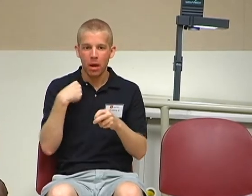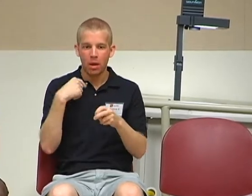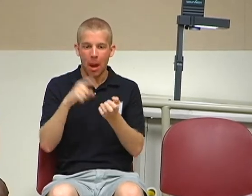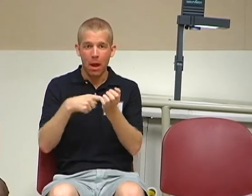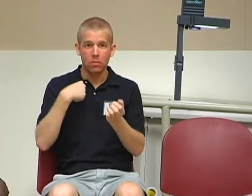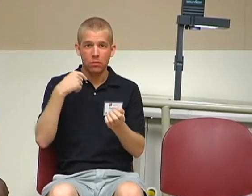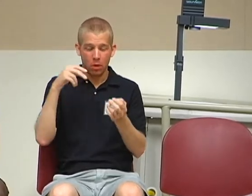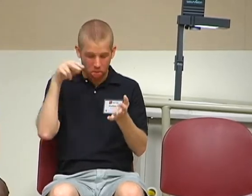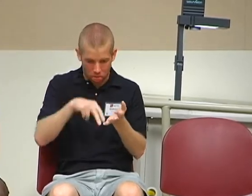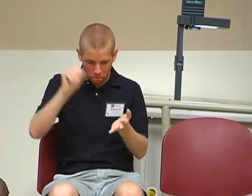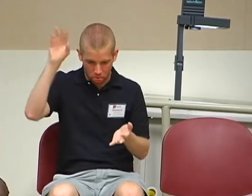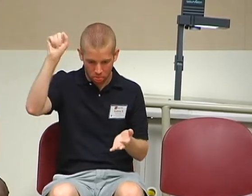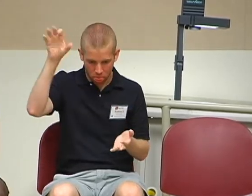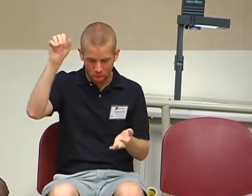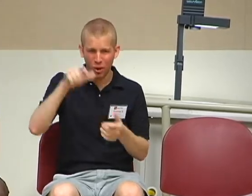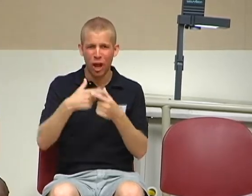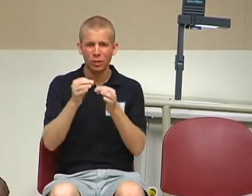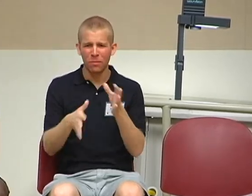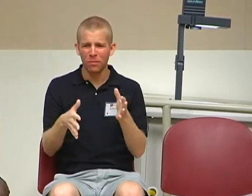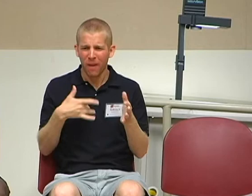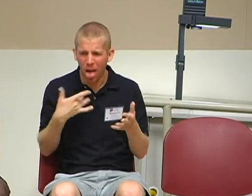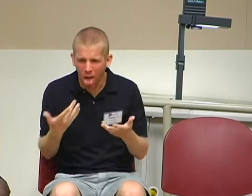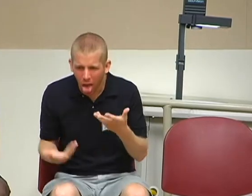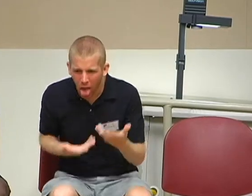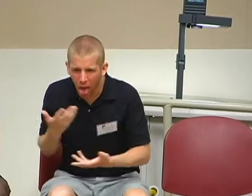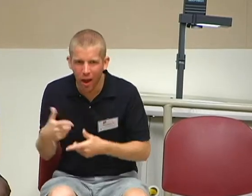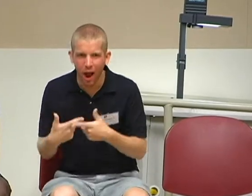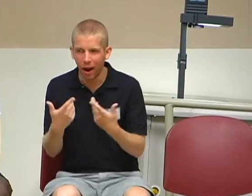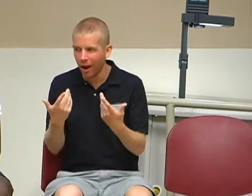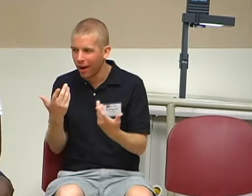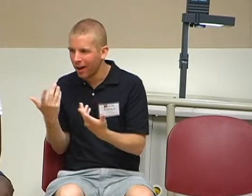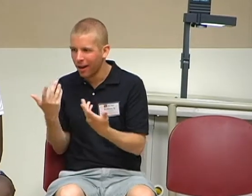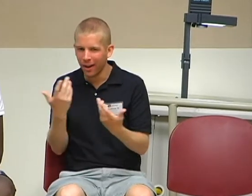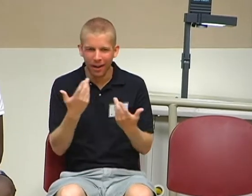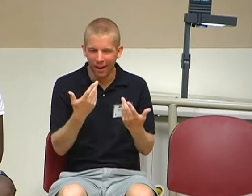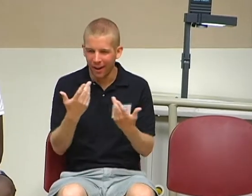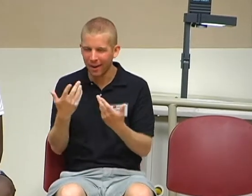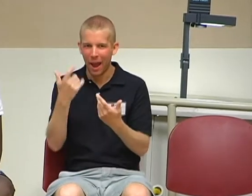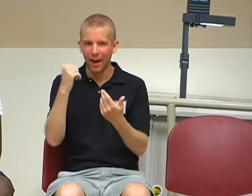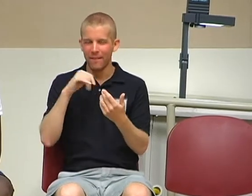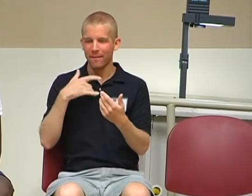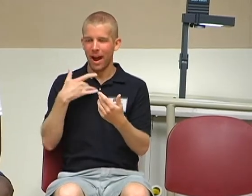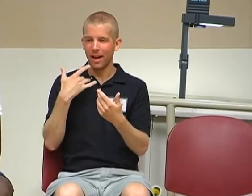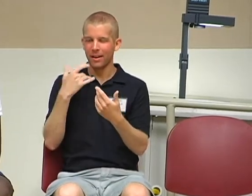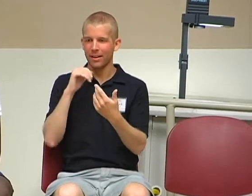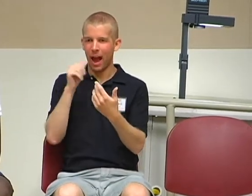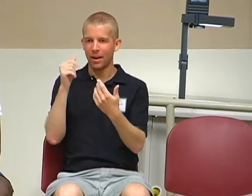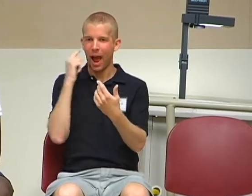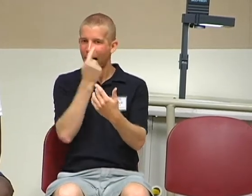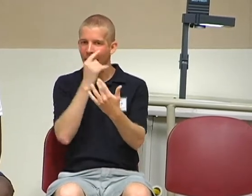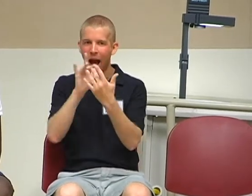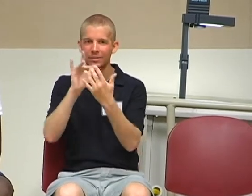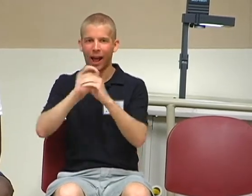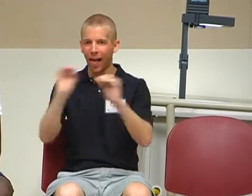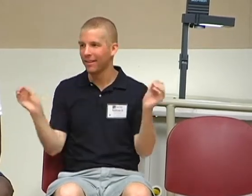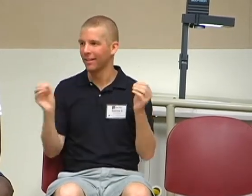time and it was difficult for me to look up and look down and sometimes I’d be looking down and I would just sign something to the interpreter, trying to jump in.